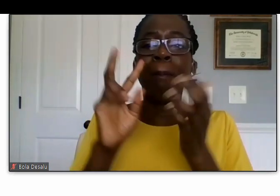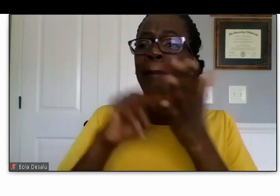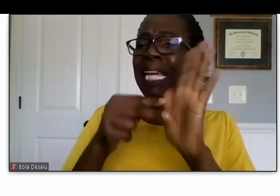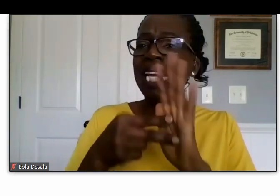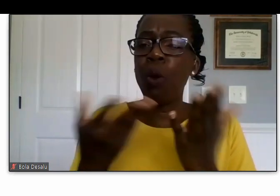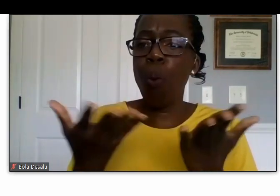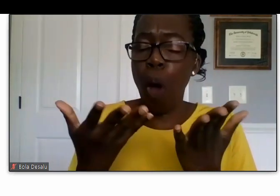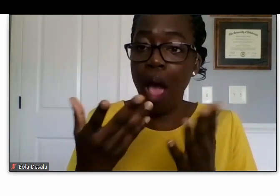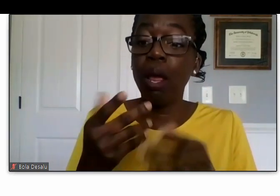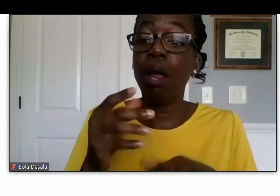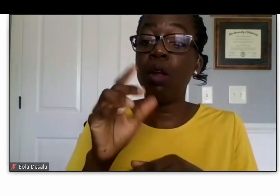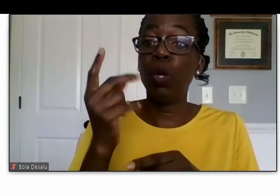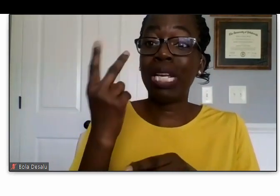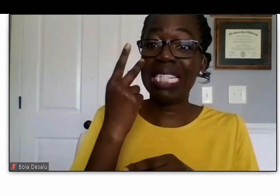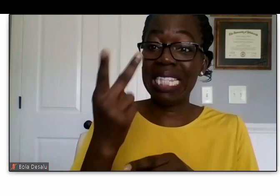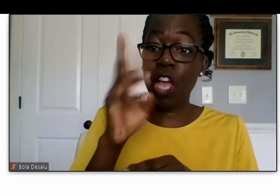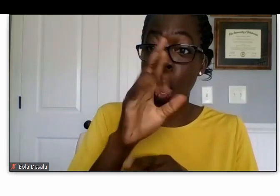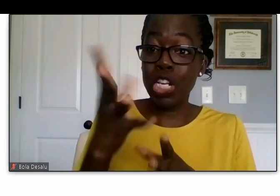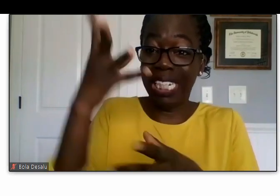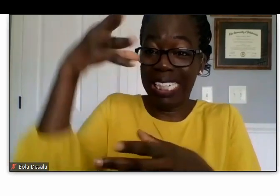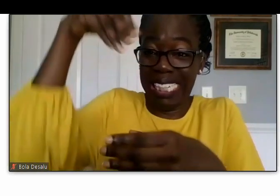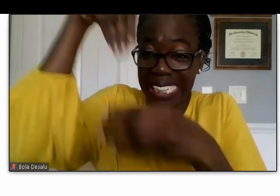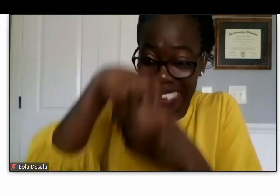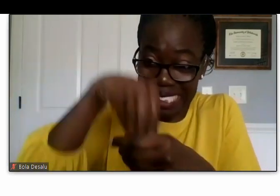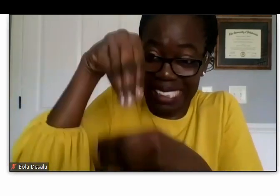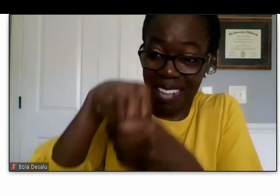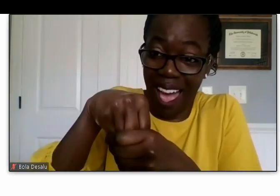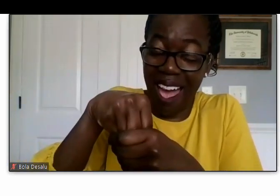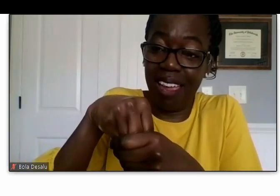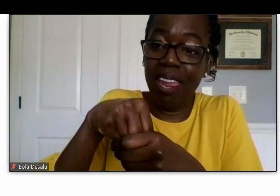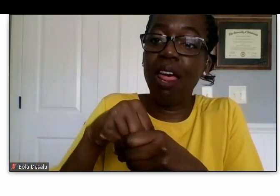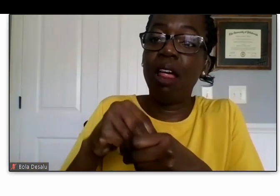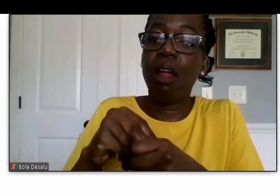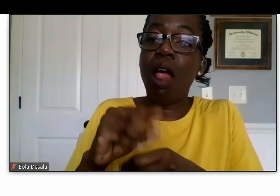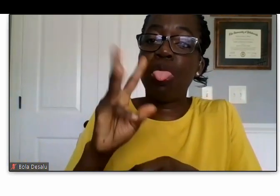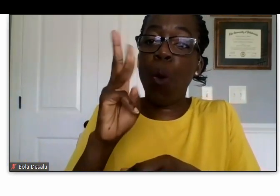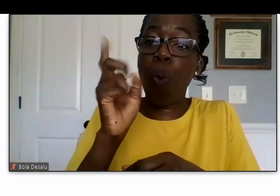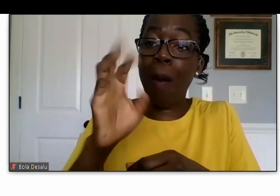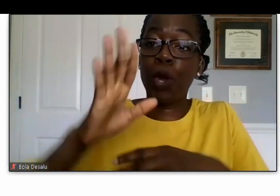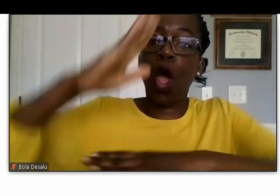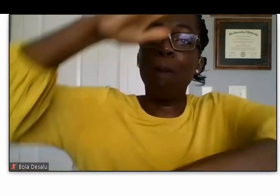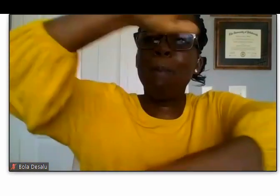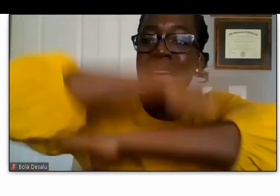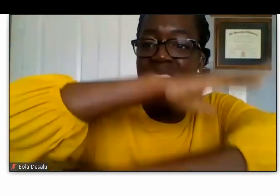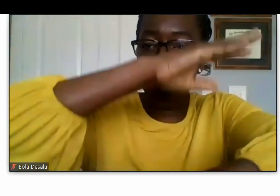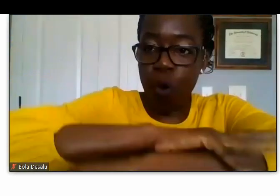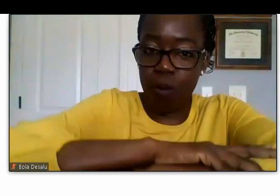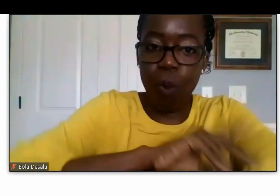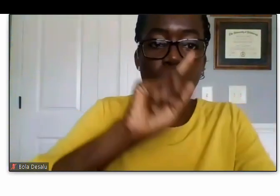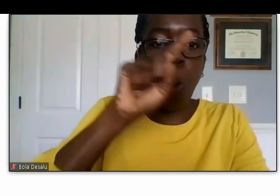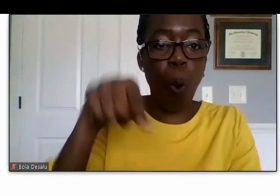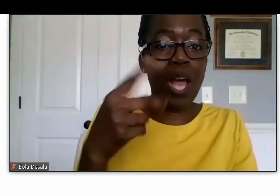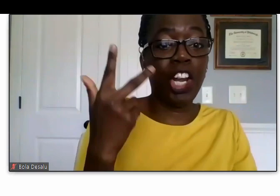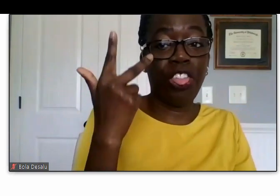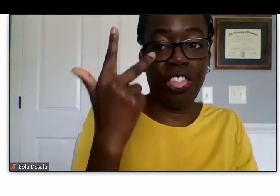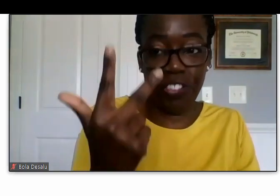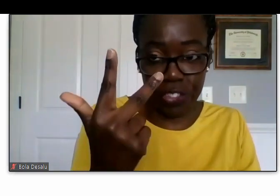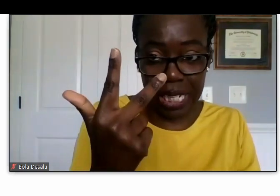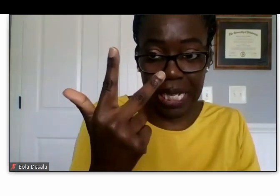and that just means that you see the information embedded onto the platform,